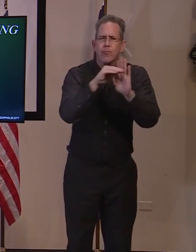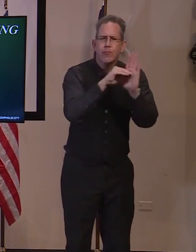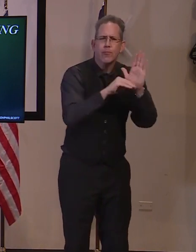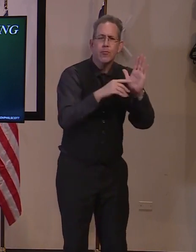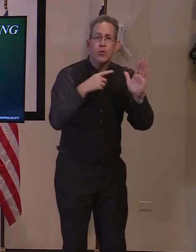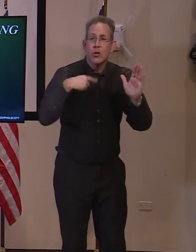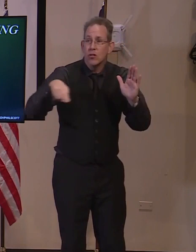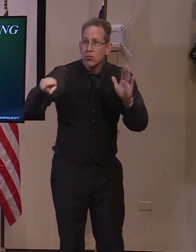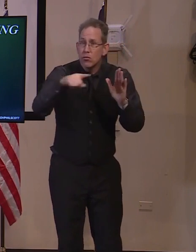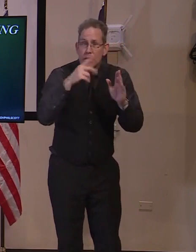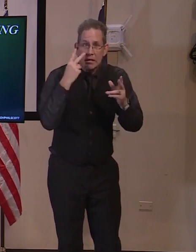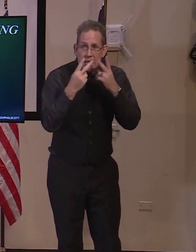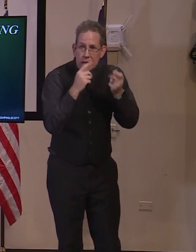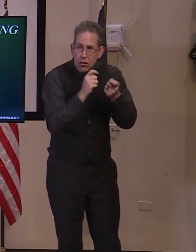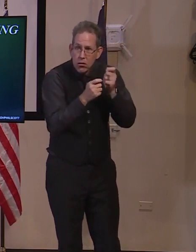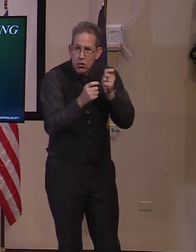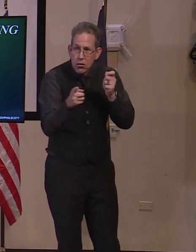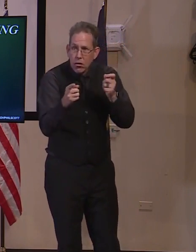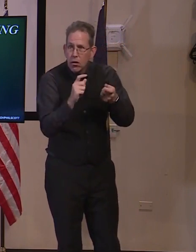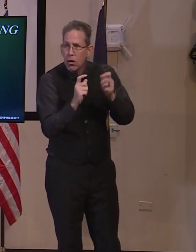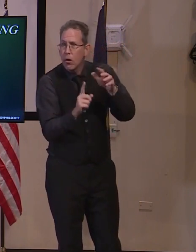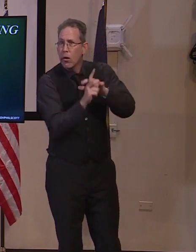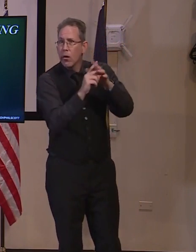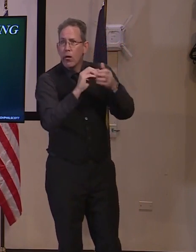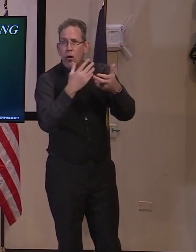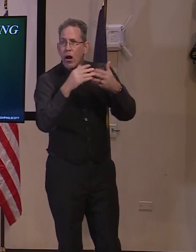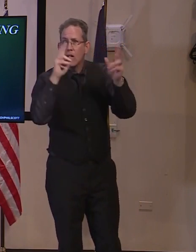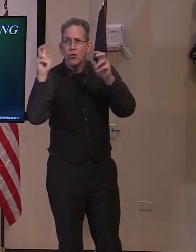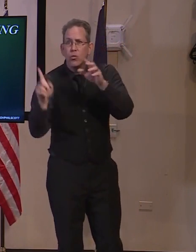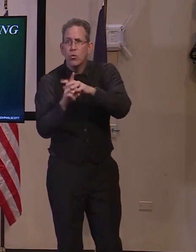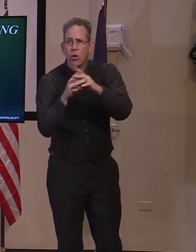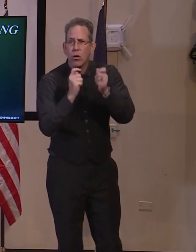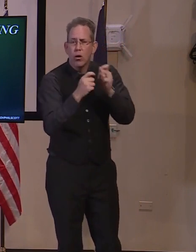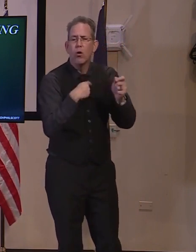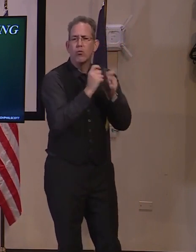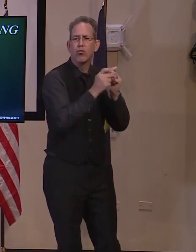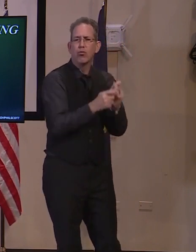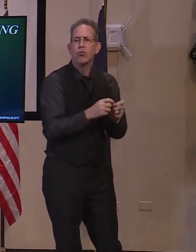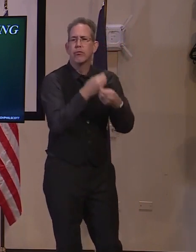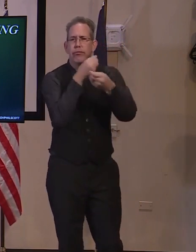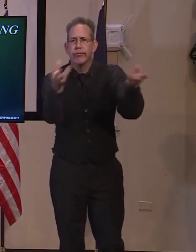recommendations accordingly. That concludes my update. I'll now turn it over to Secretary Smith.